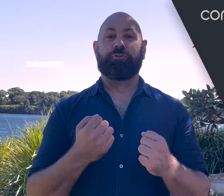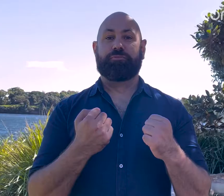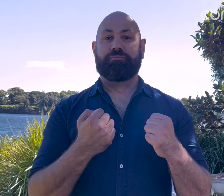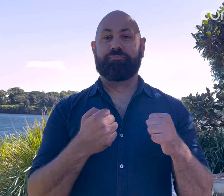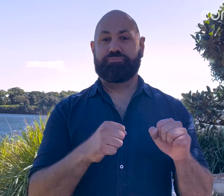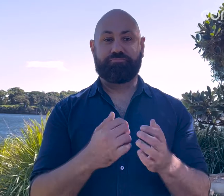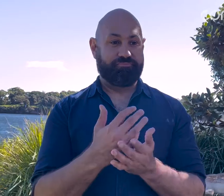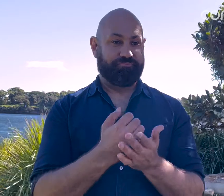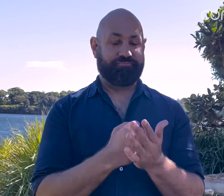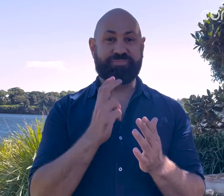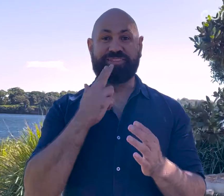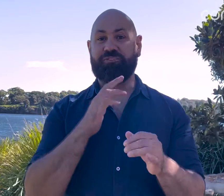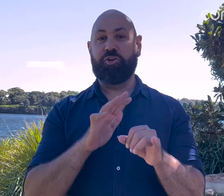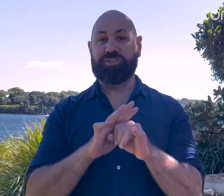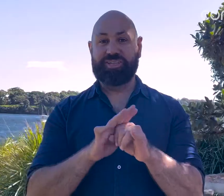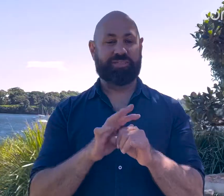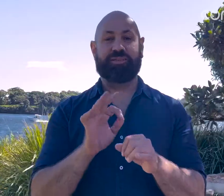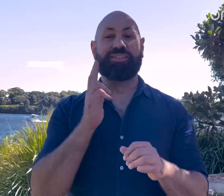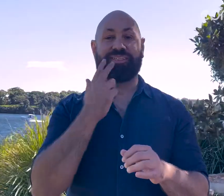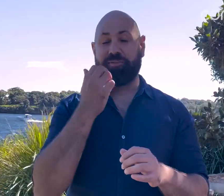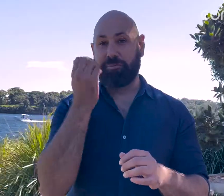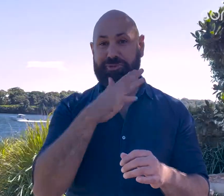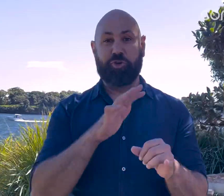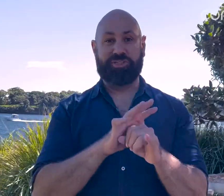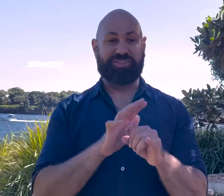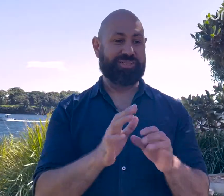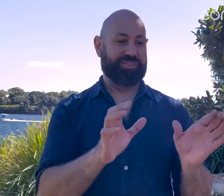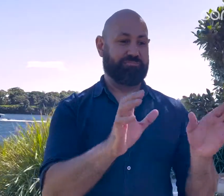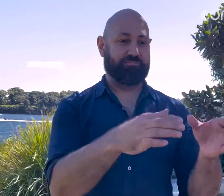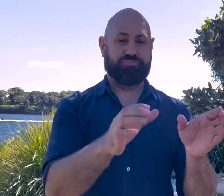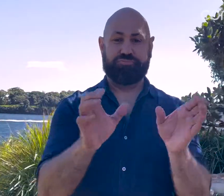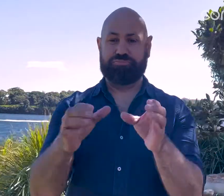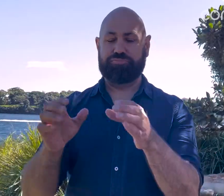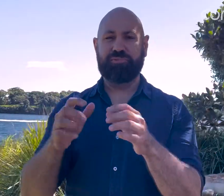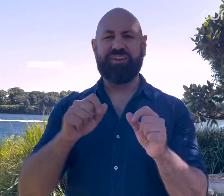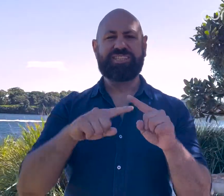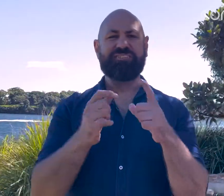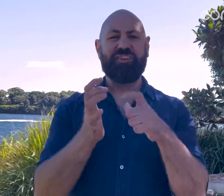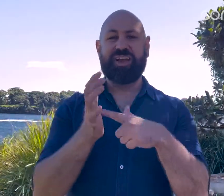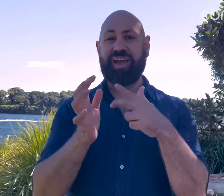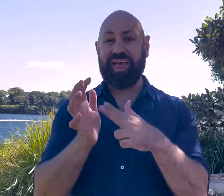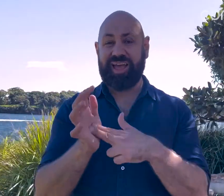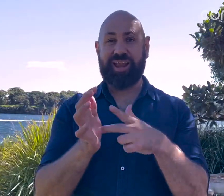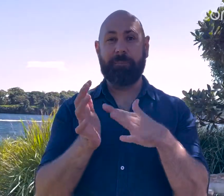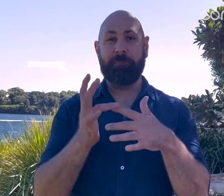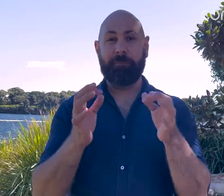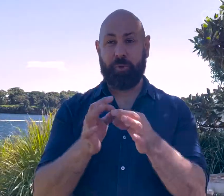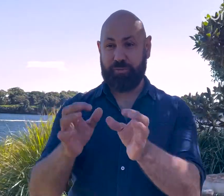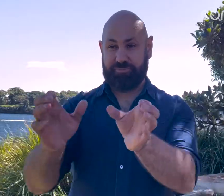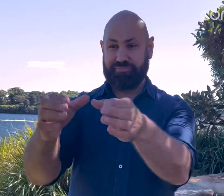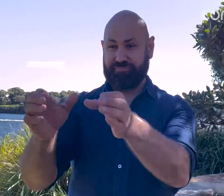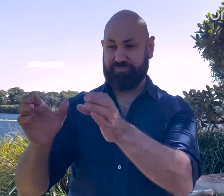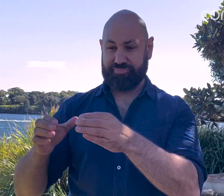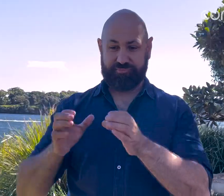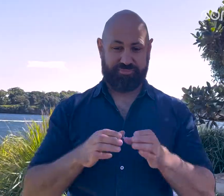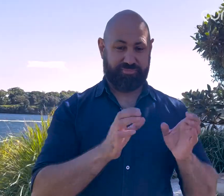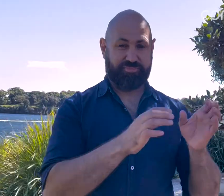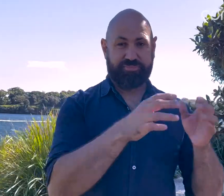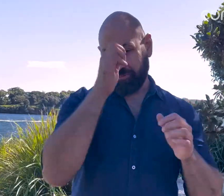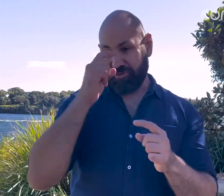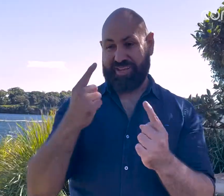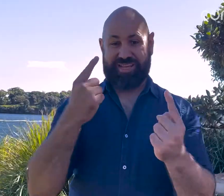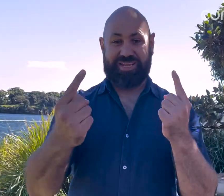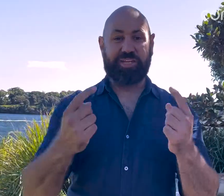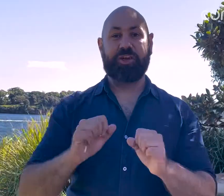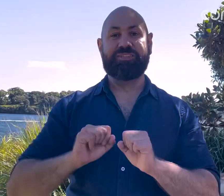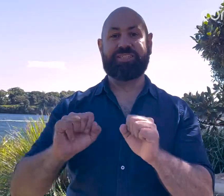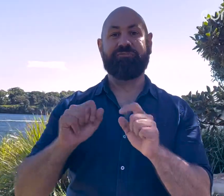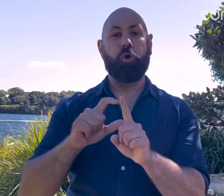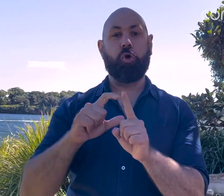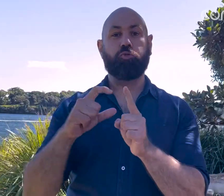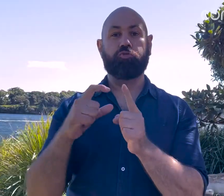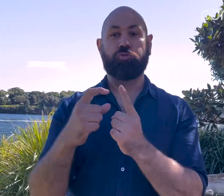Within the Deaf Indigneous mob, there are different clans or peoples with their own unique culture,